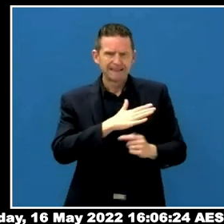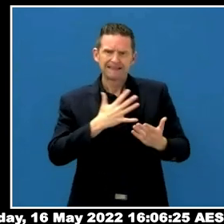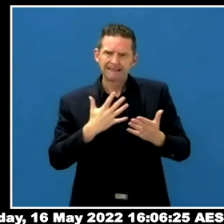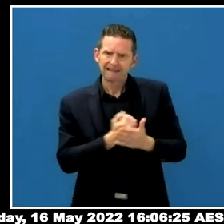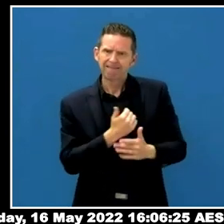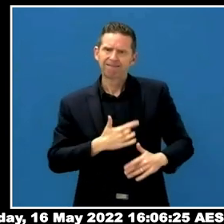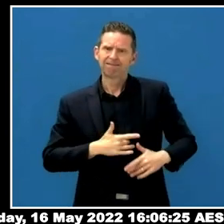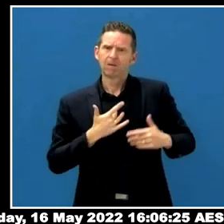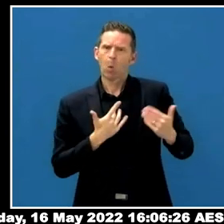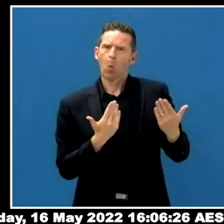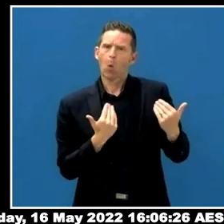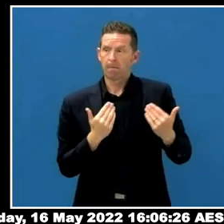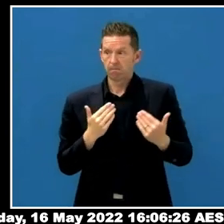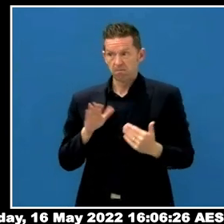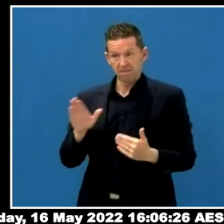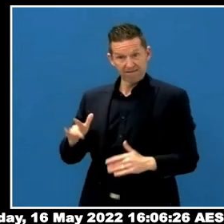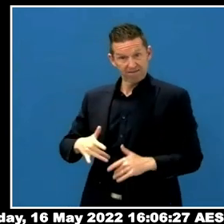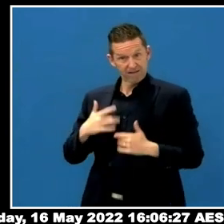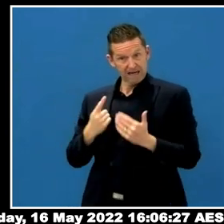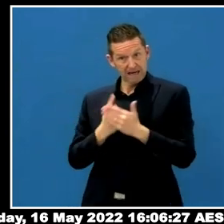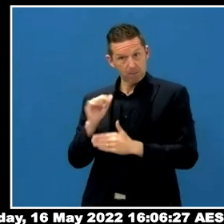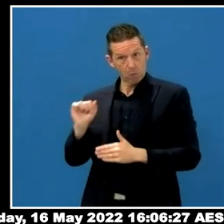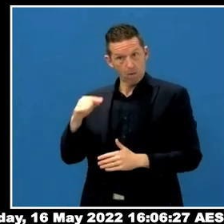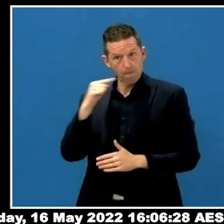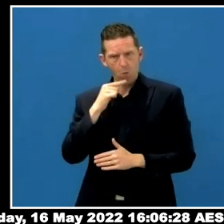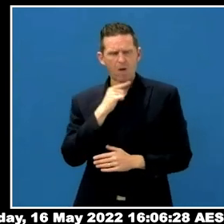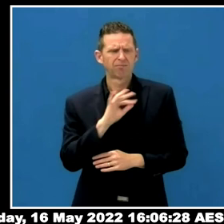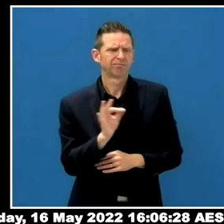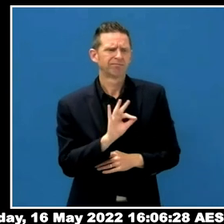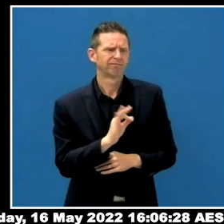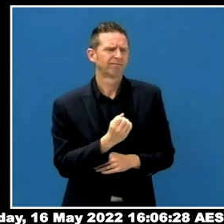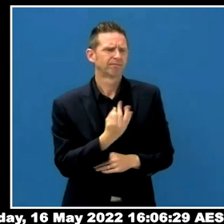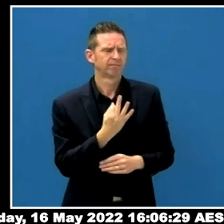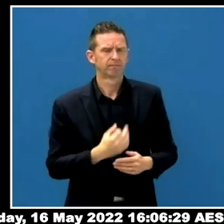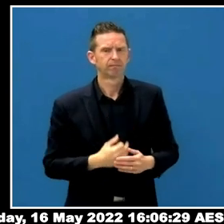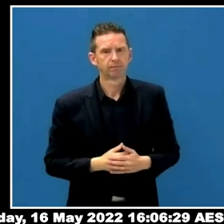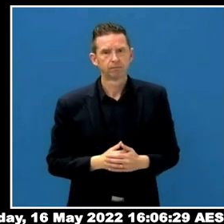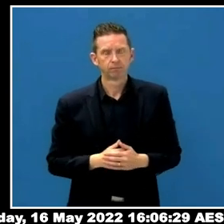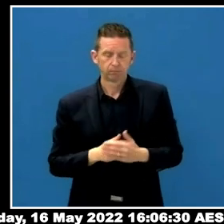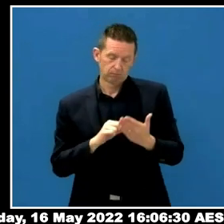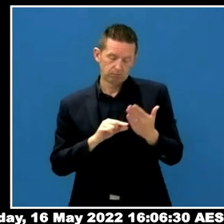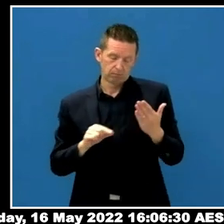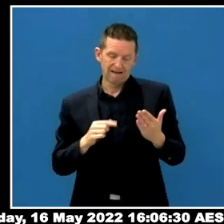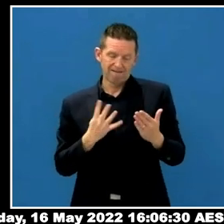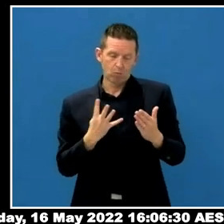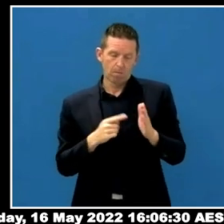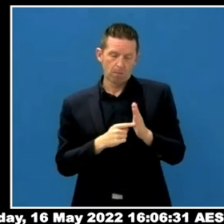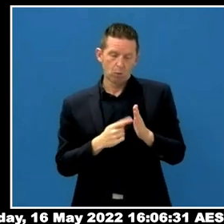No. MR FOGARTY: 4.2.4: "Empowers clients by helping them to understand their rights."